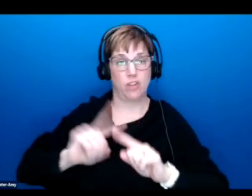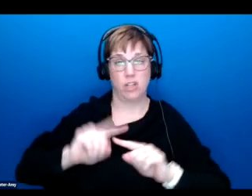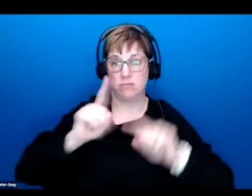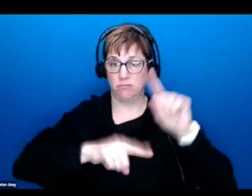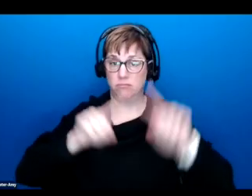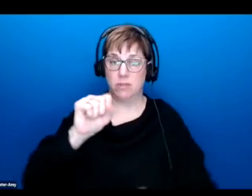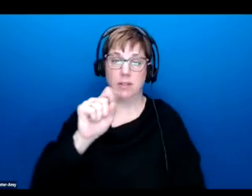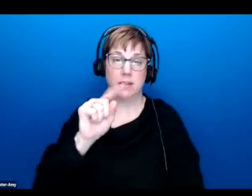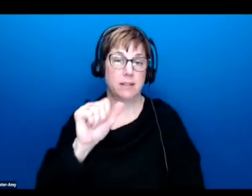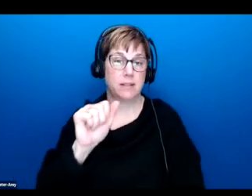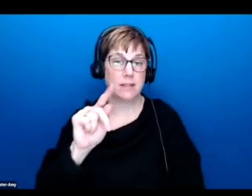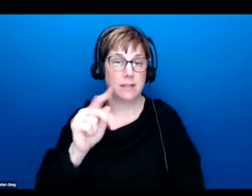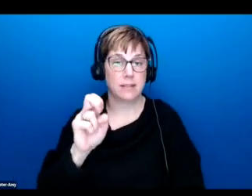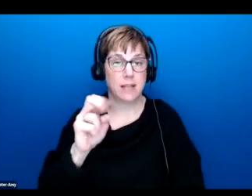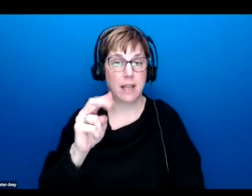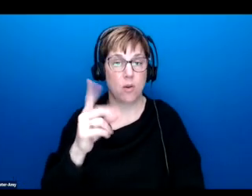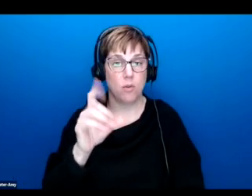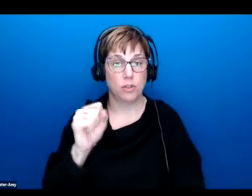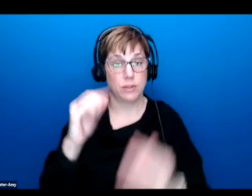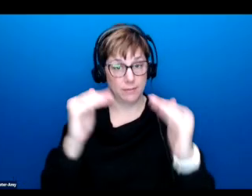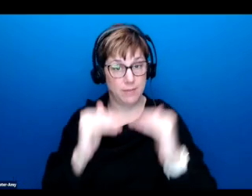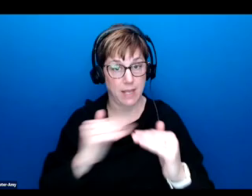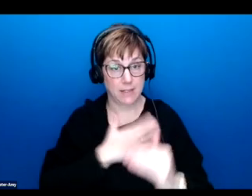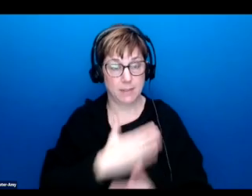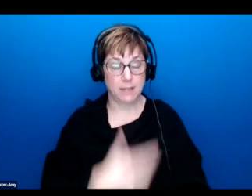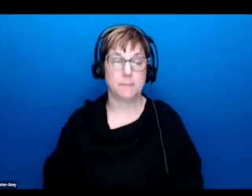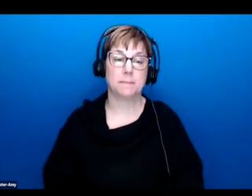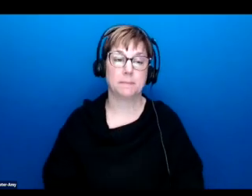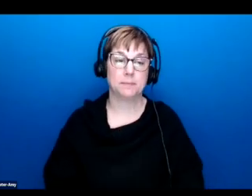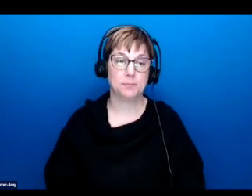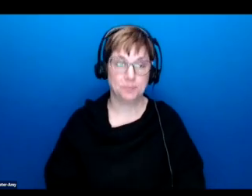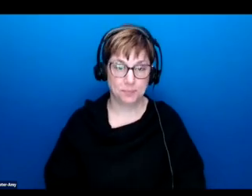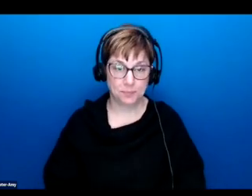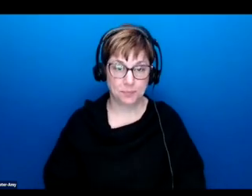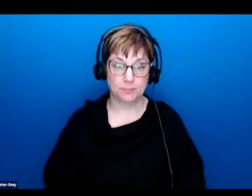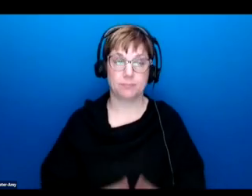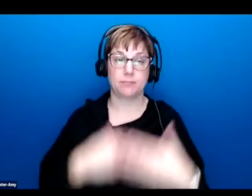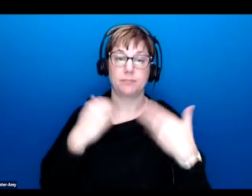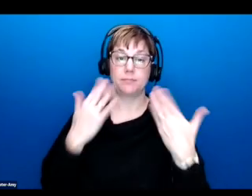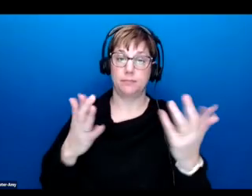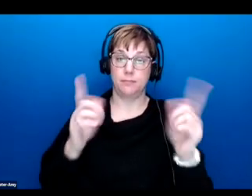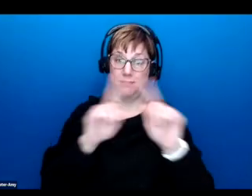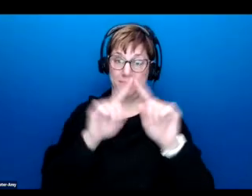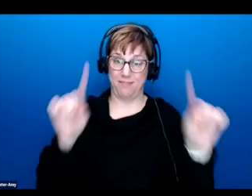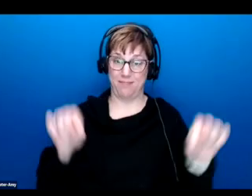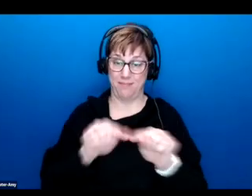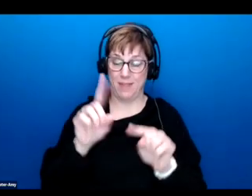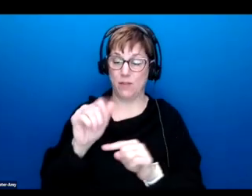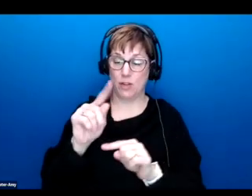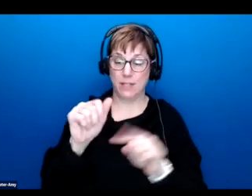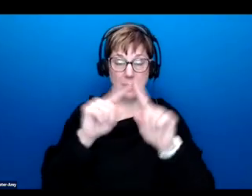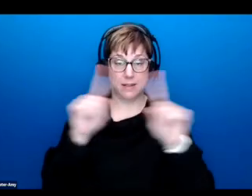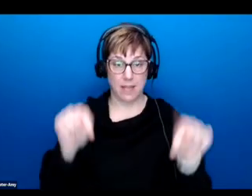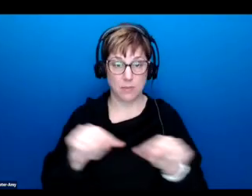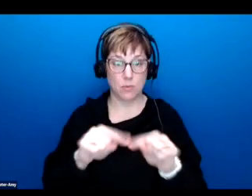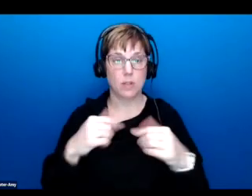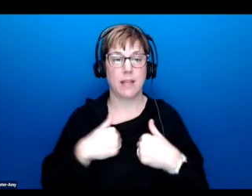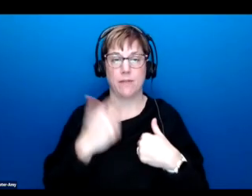Next slide, please. This data dashboard maintains three sections.